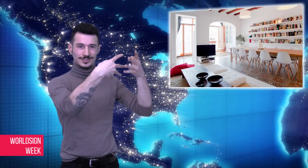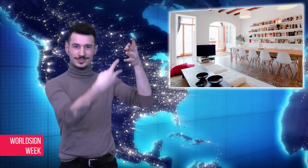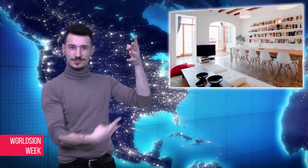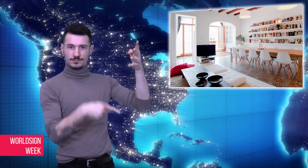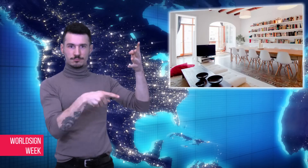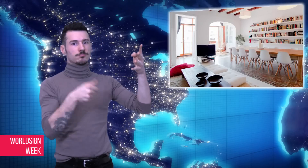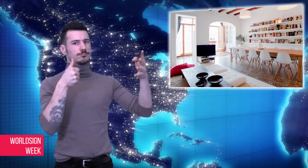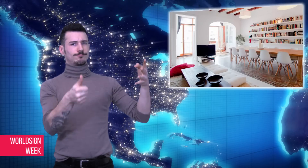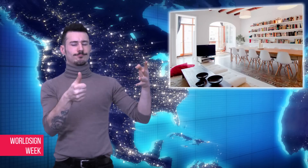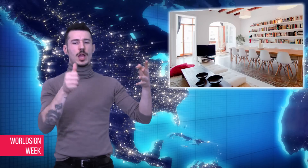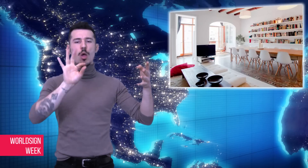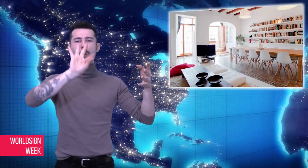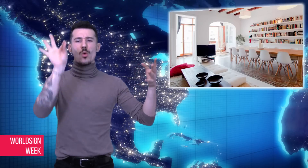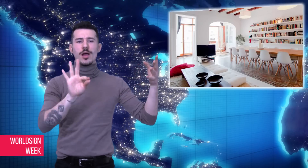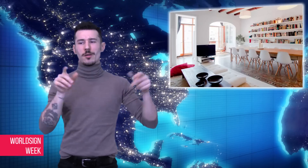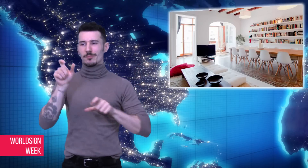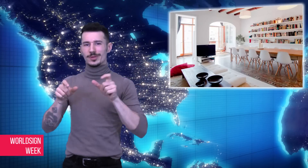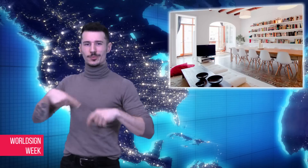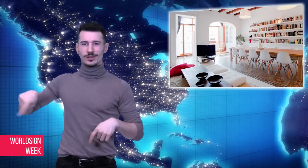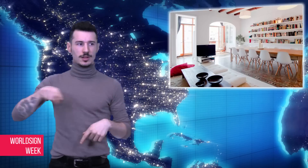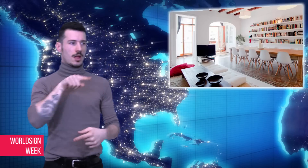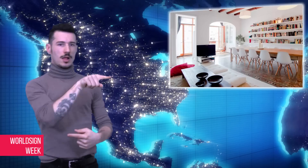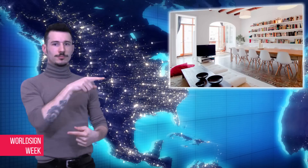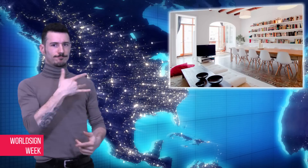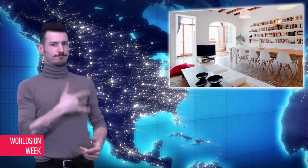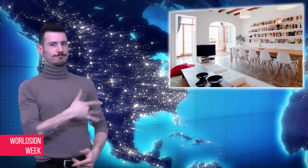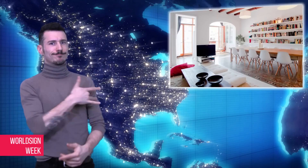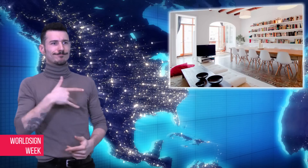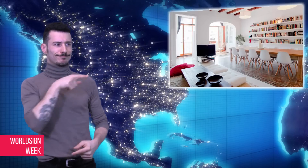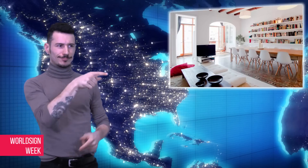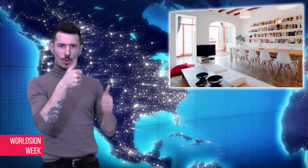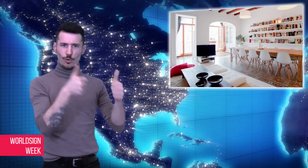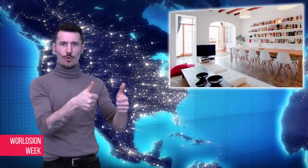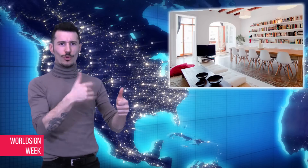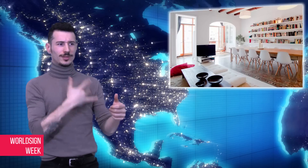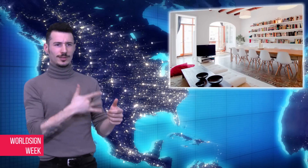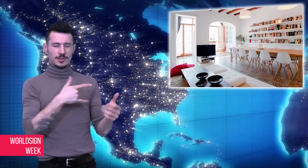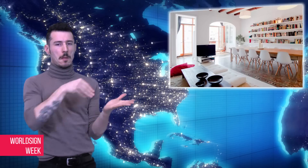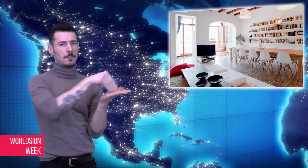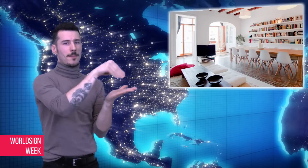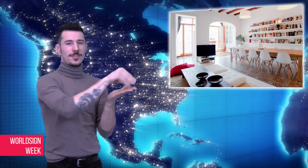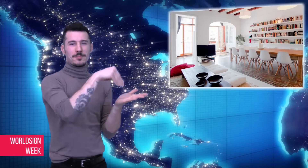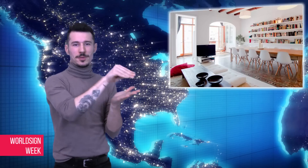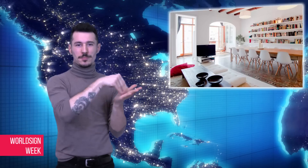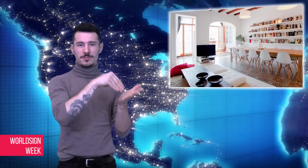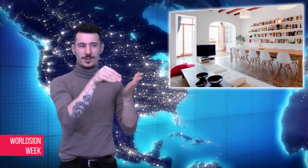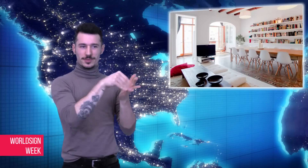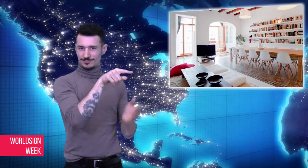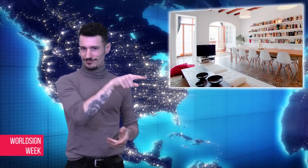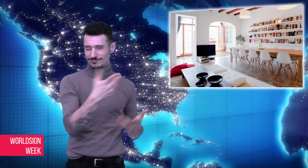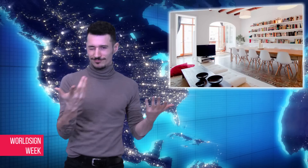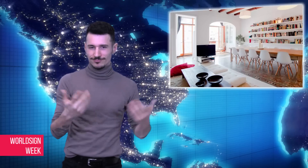properties were inspector-certified, more